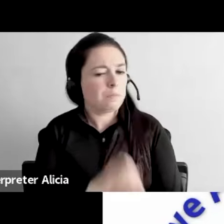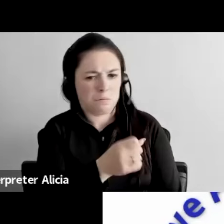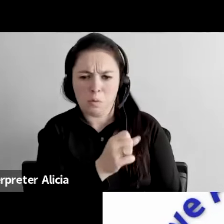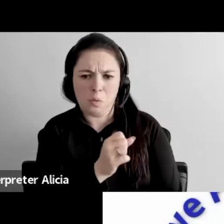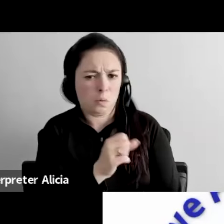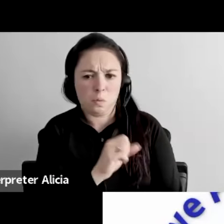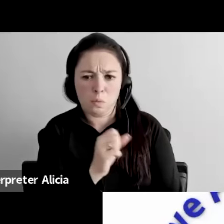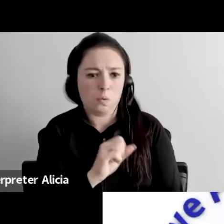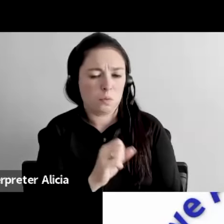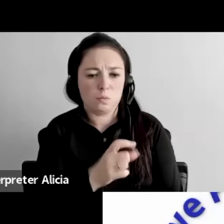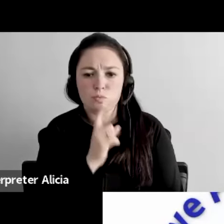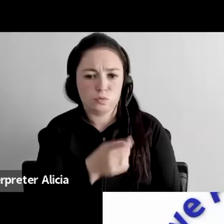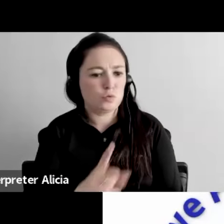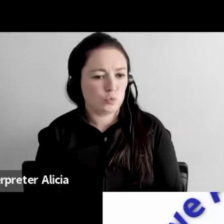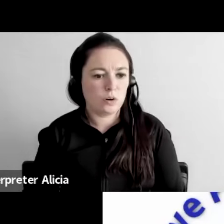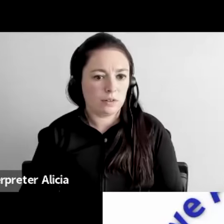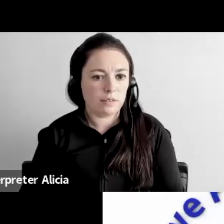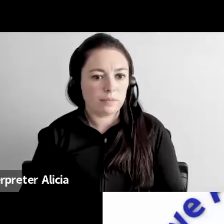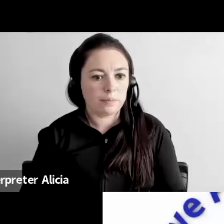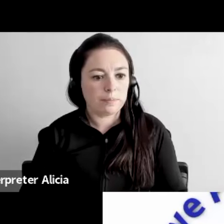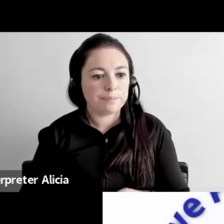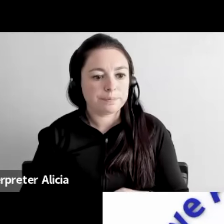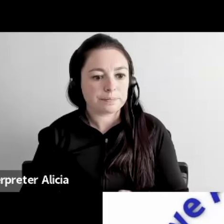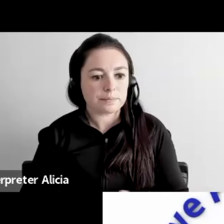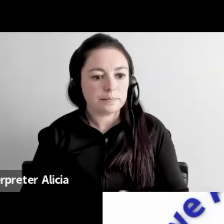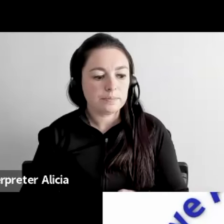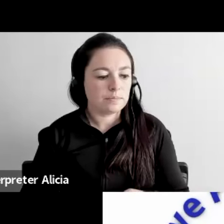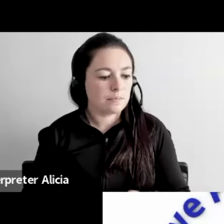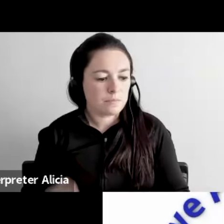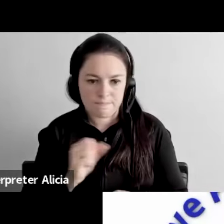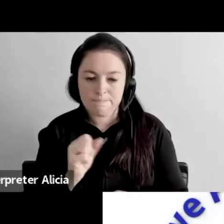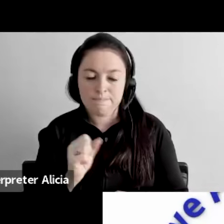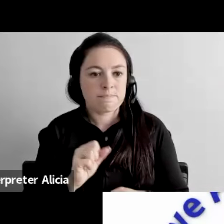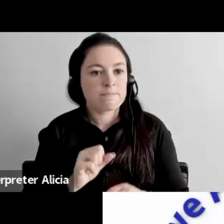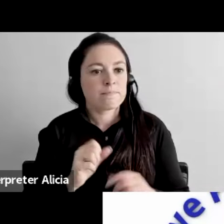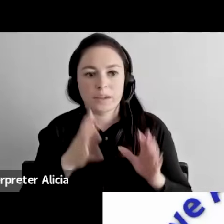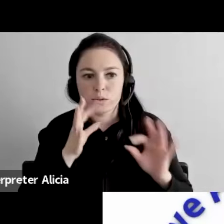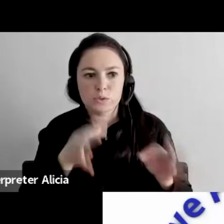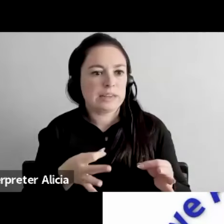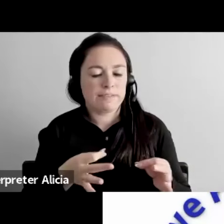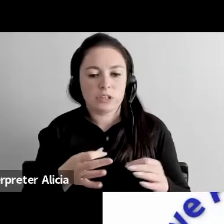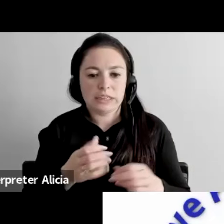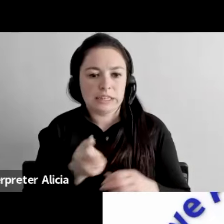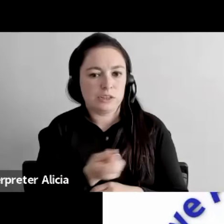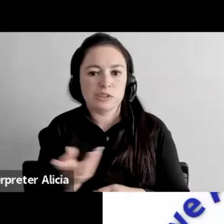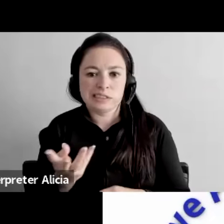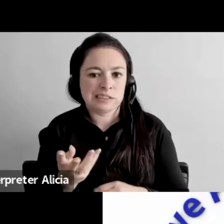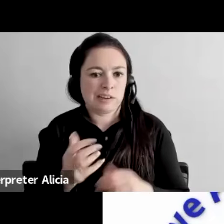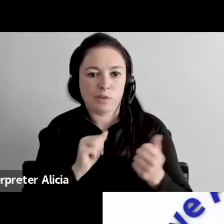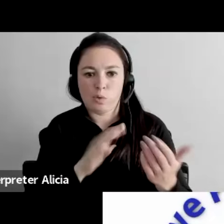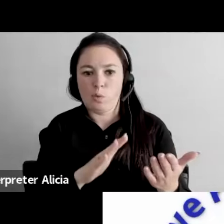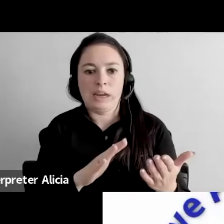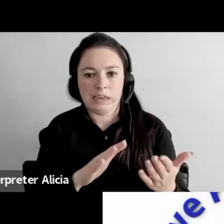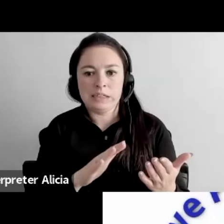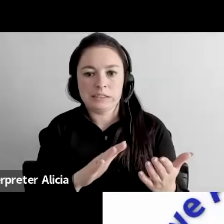So there are several ways to do this as far as